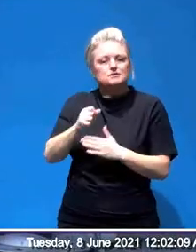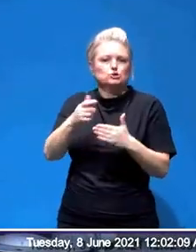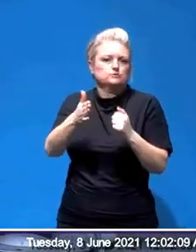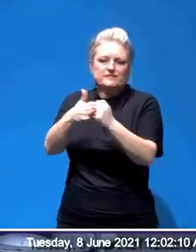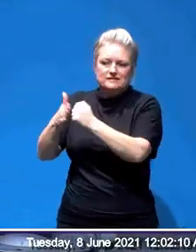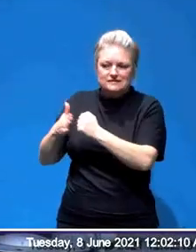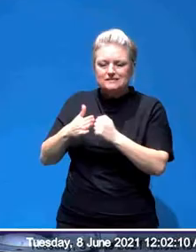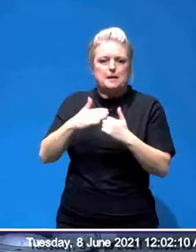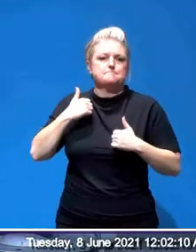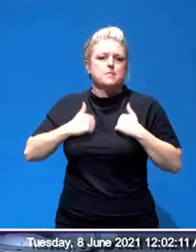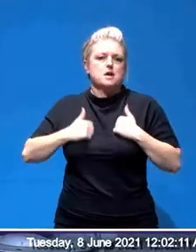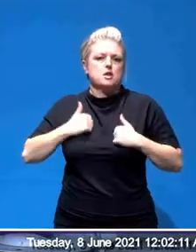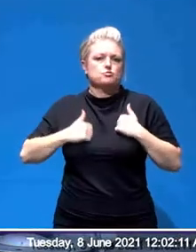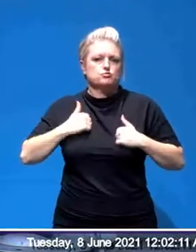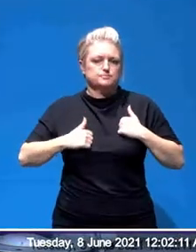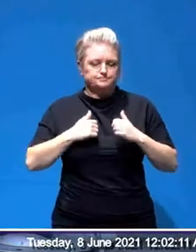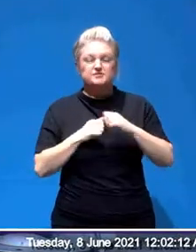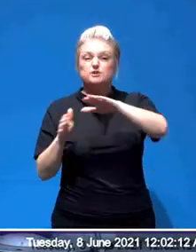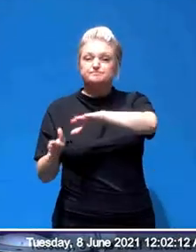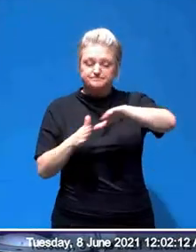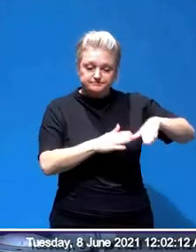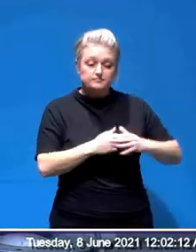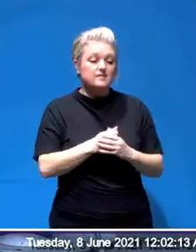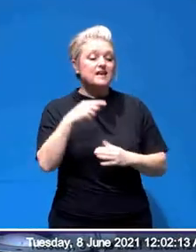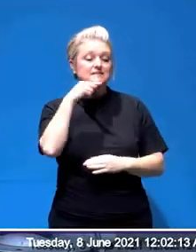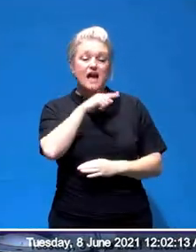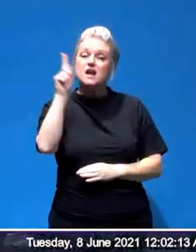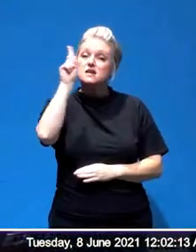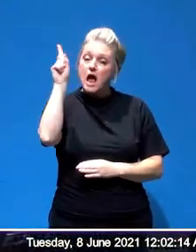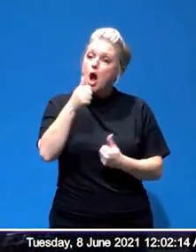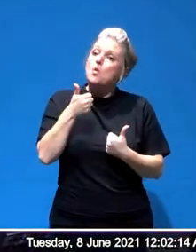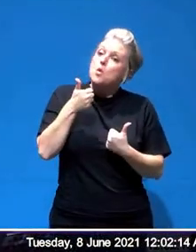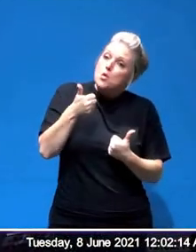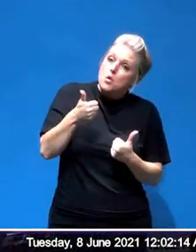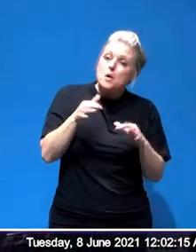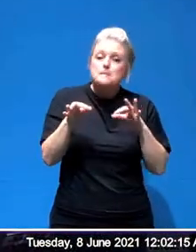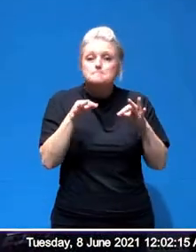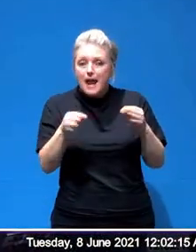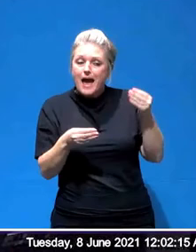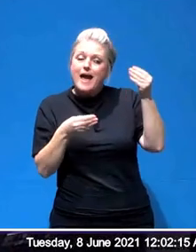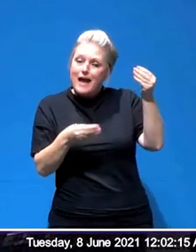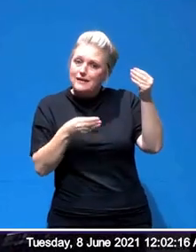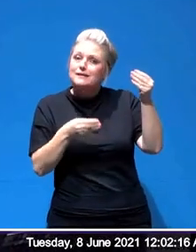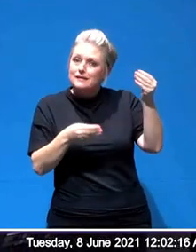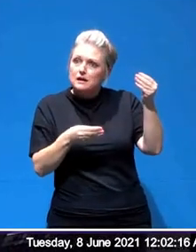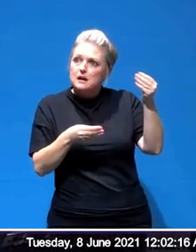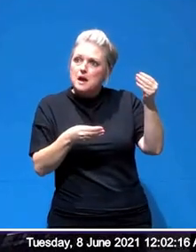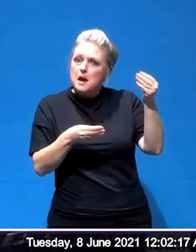Daniel now has a good plan covering his requirements, although the plan is significantly less than what it would be, should Daniel